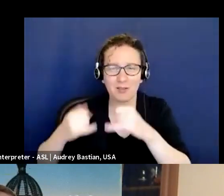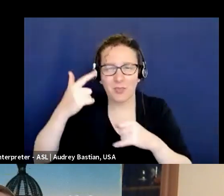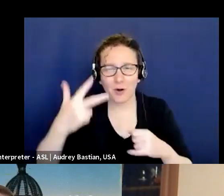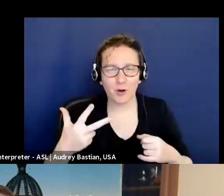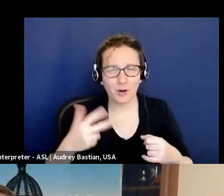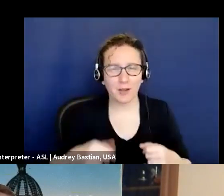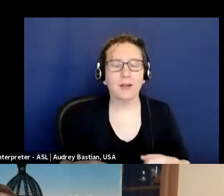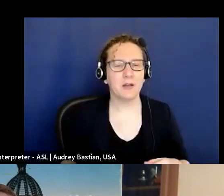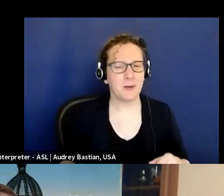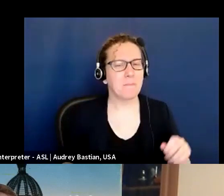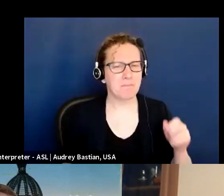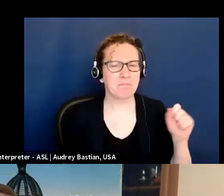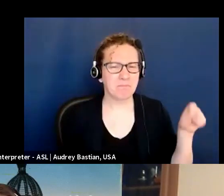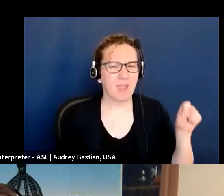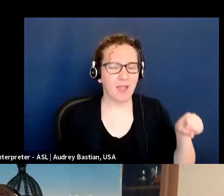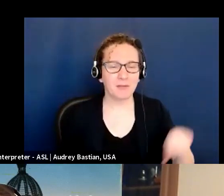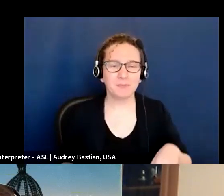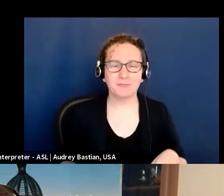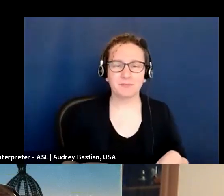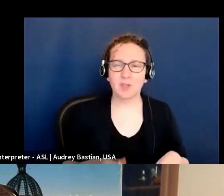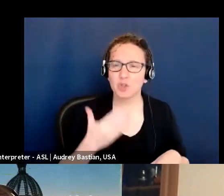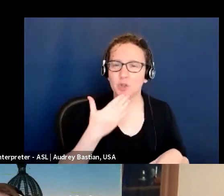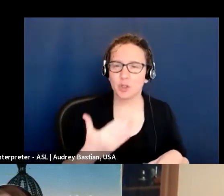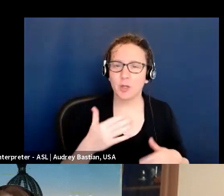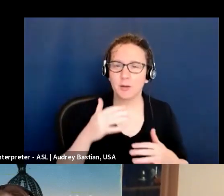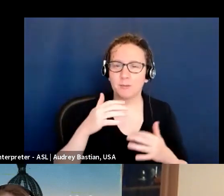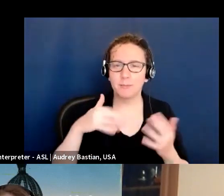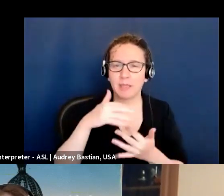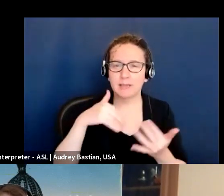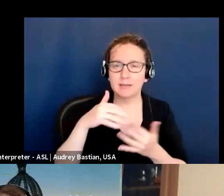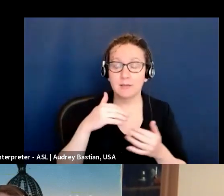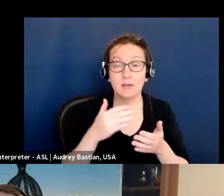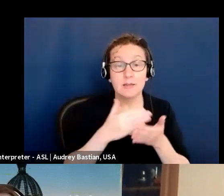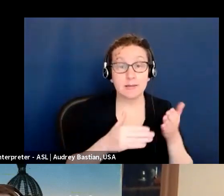You know, it was a really good mix because there were some native Germans in there, but